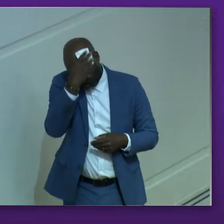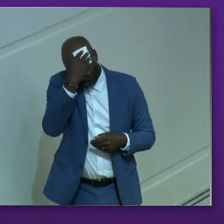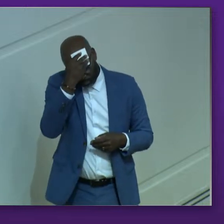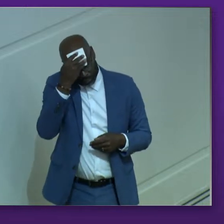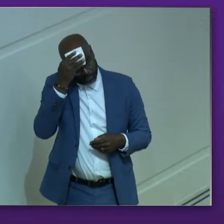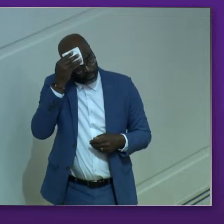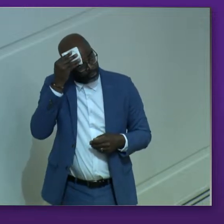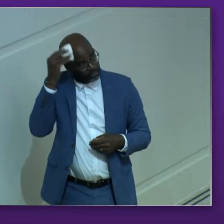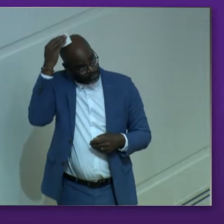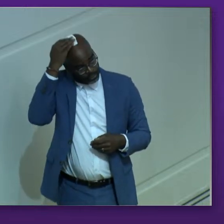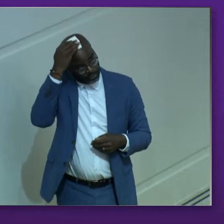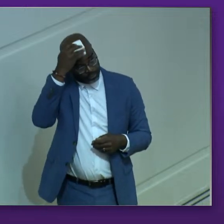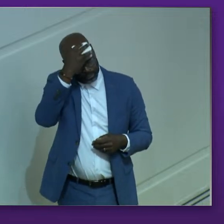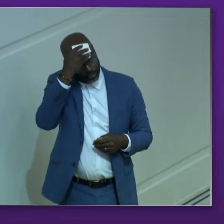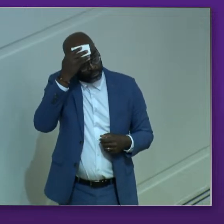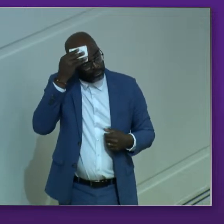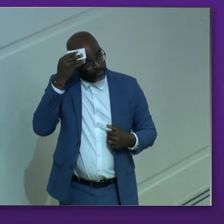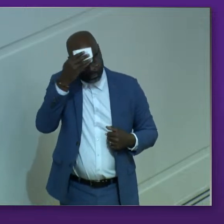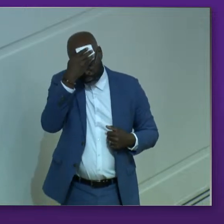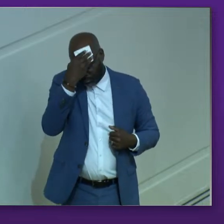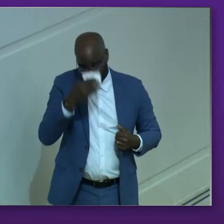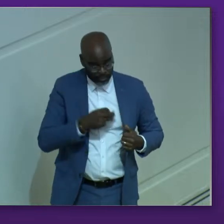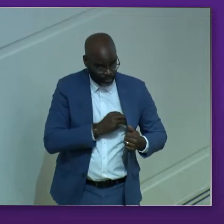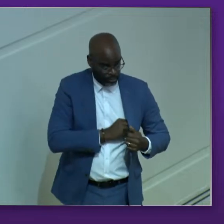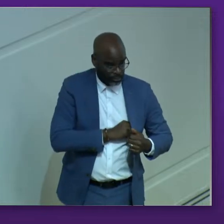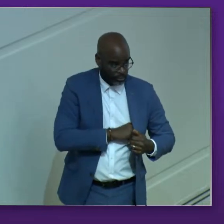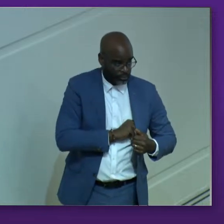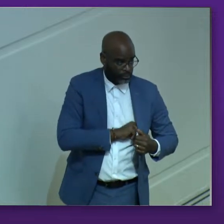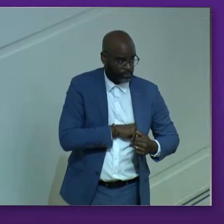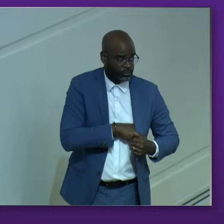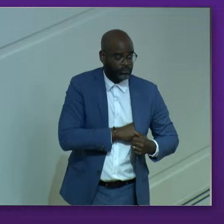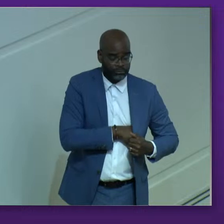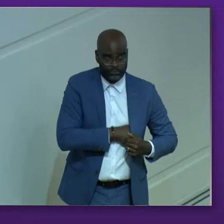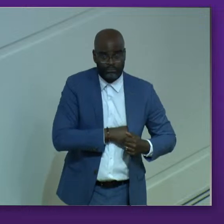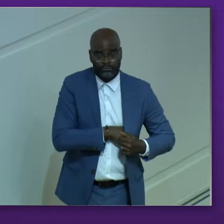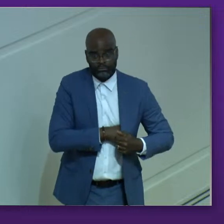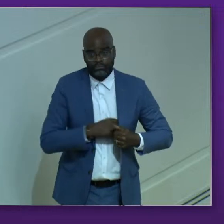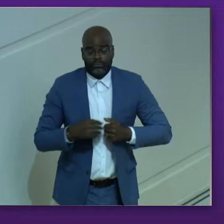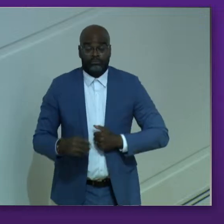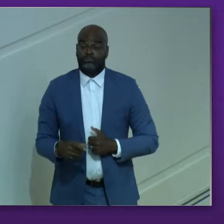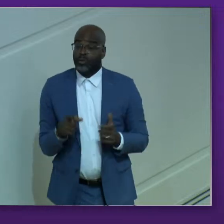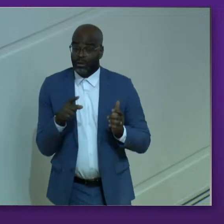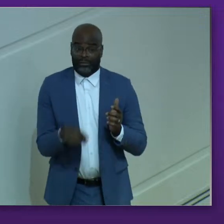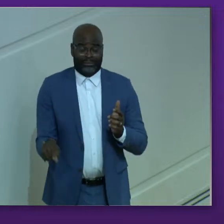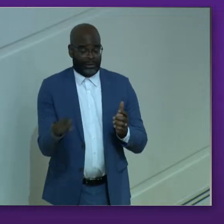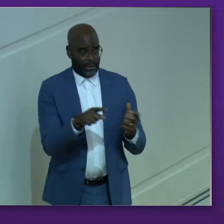INDIVIDUALS WENT THROUGH IT'S A LEADERSHIP PROGRAM DESIGNED TO ADVOCATE FOR LATINO LATINA